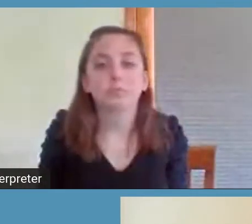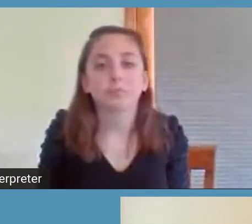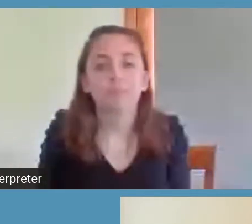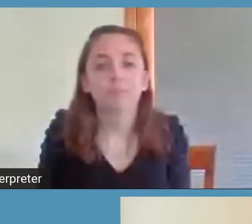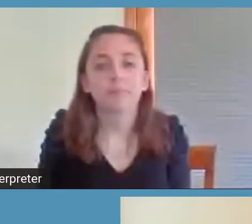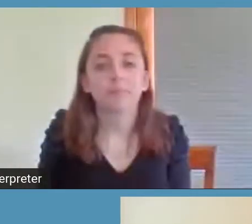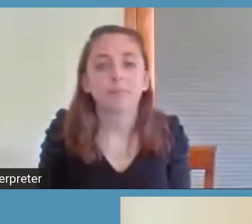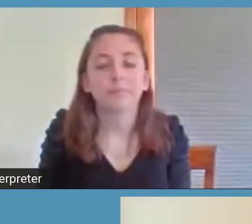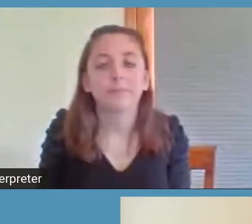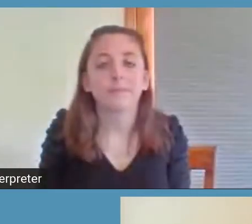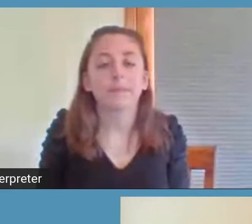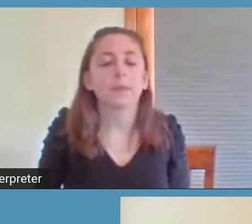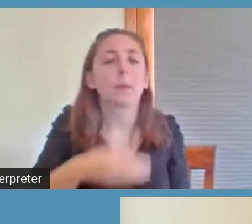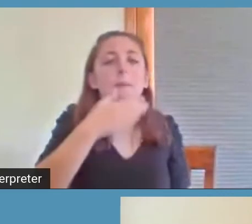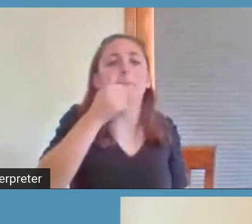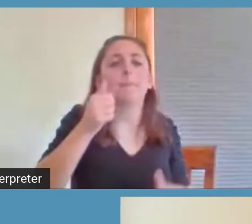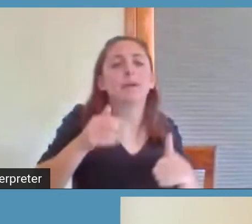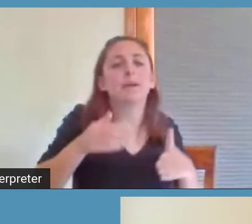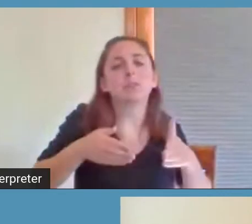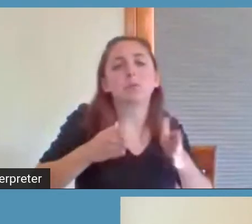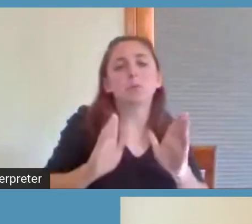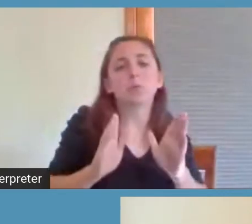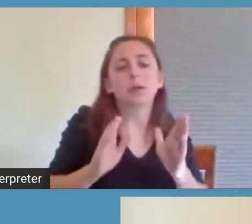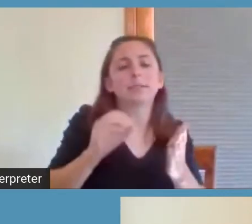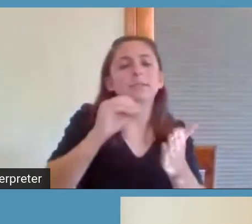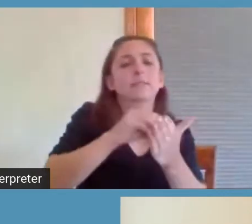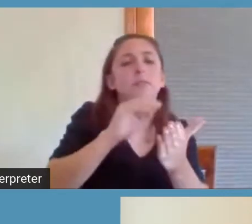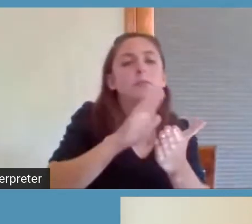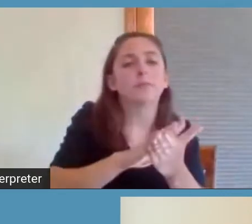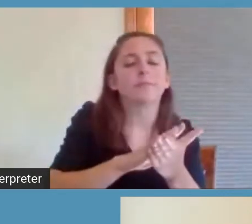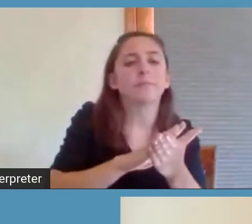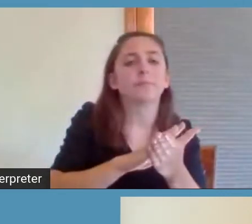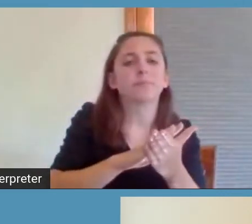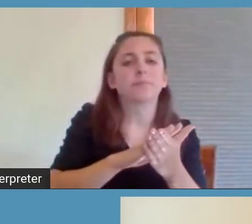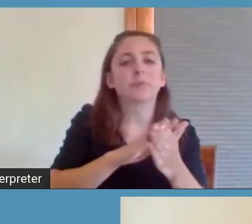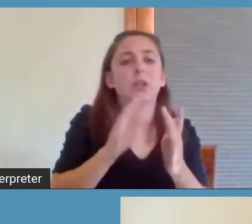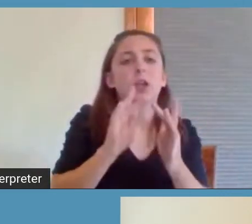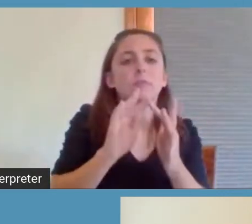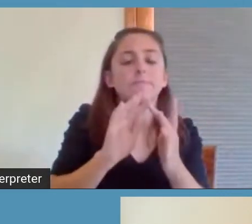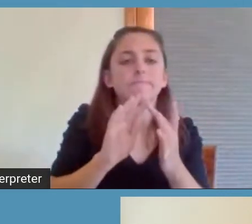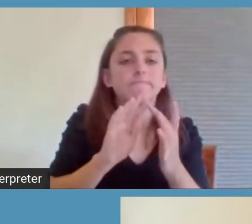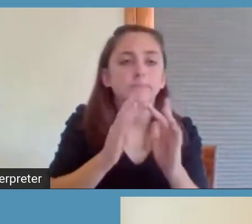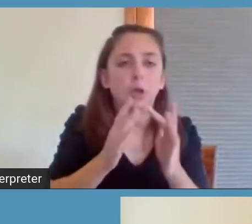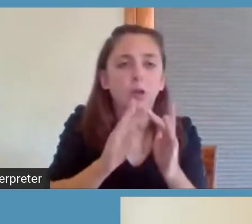to document digital exhibitions especially in these proprietary walled garden type of platforms